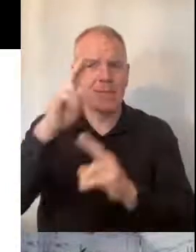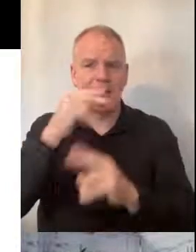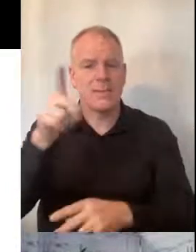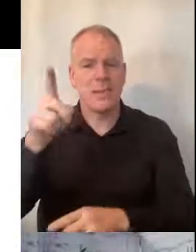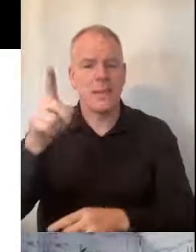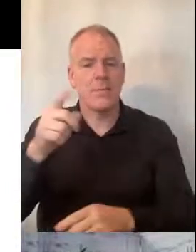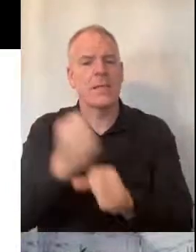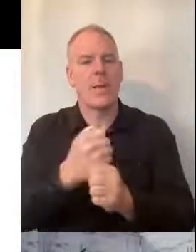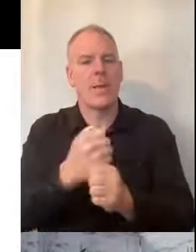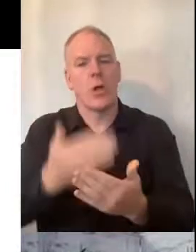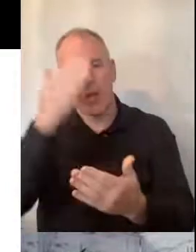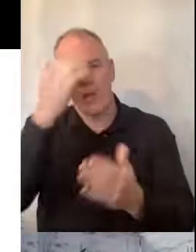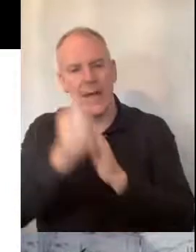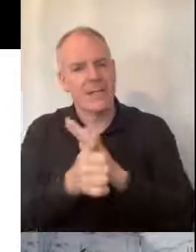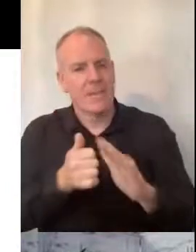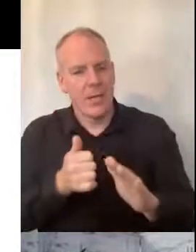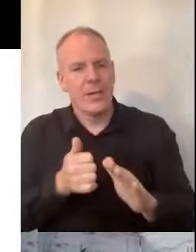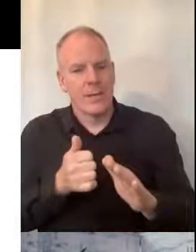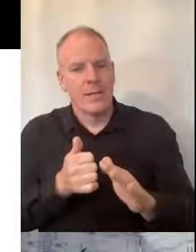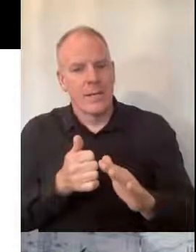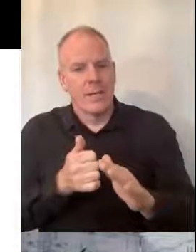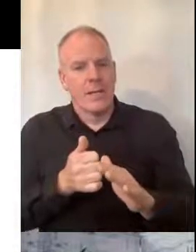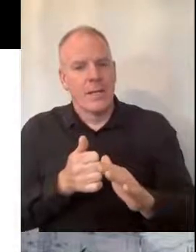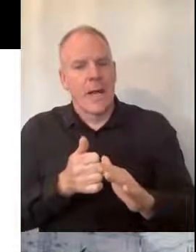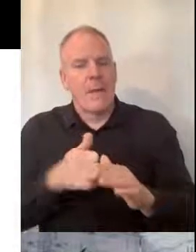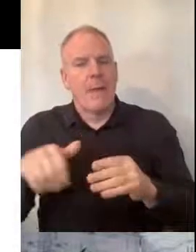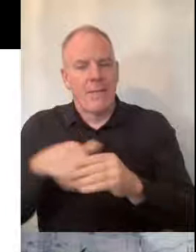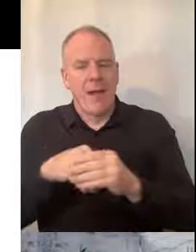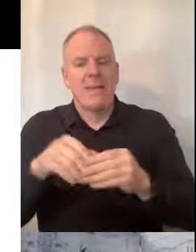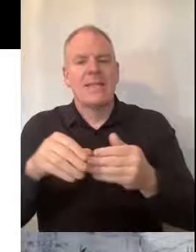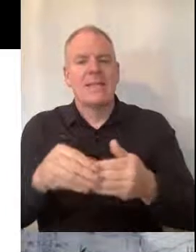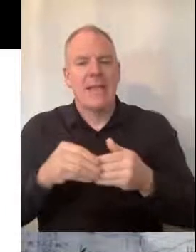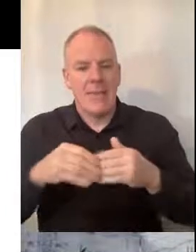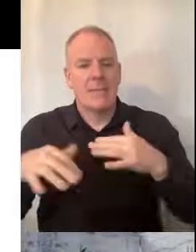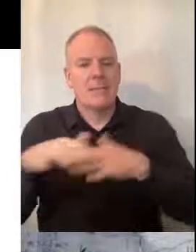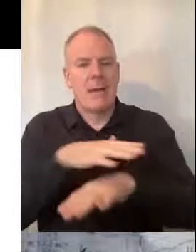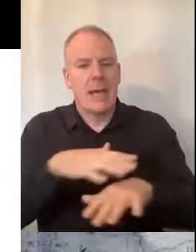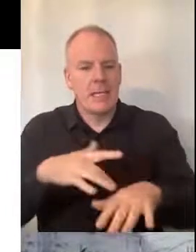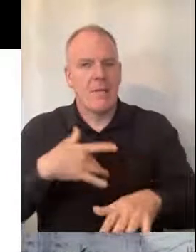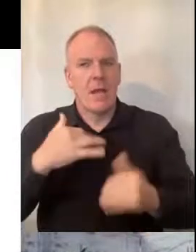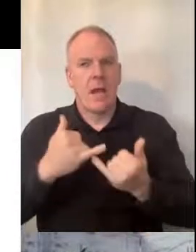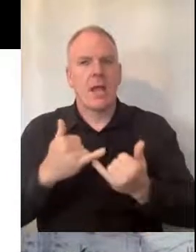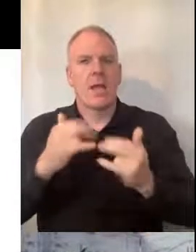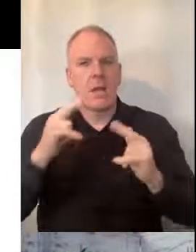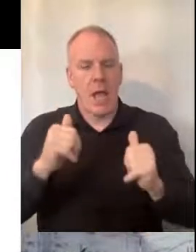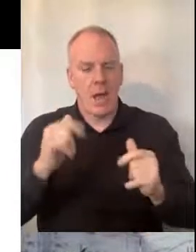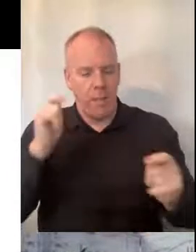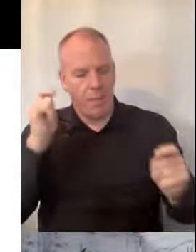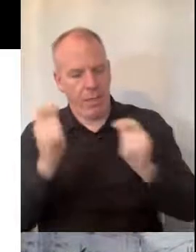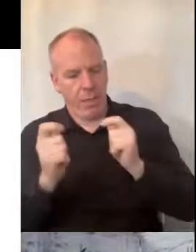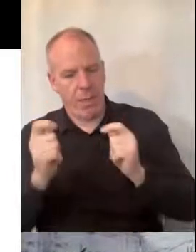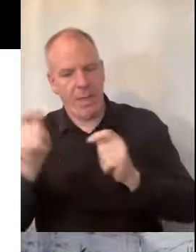Experience and and being in that safe space where you consider yourself to unlearn and then re learn them.